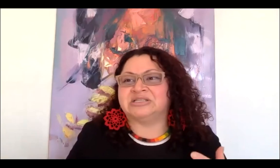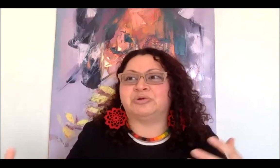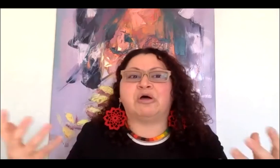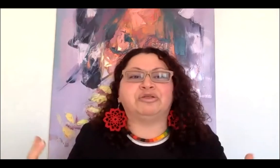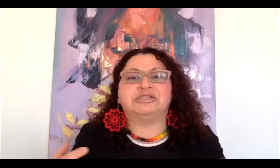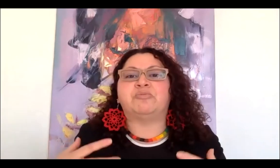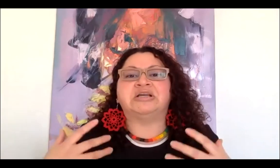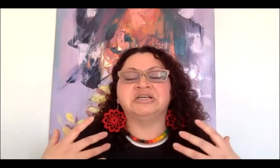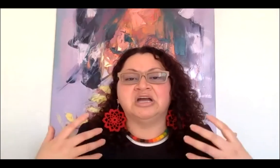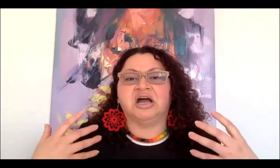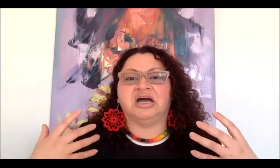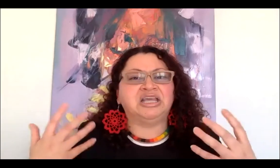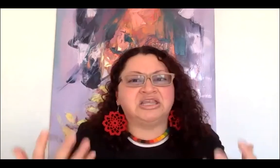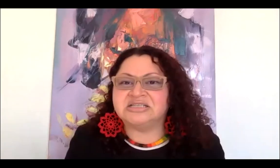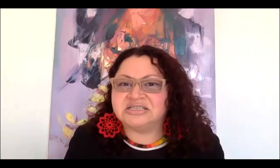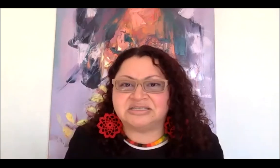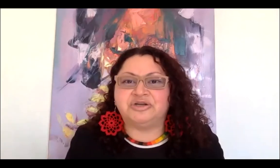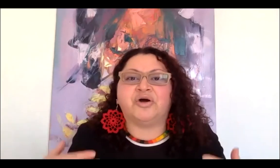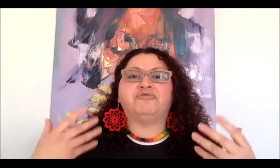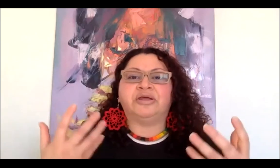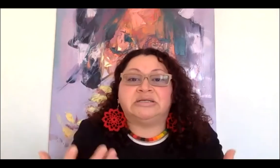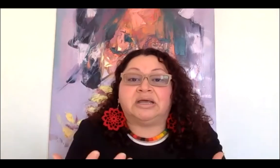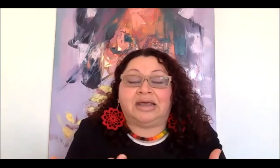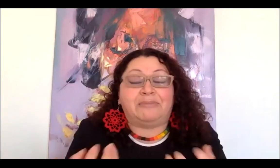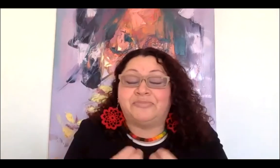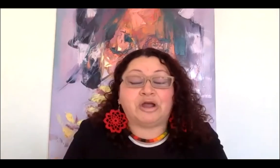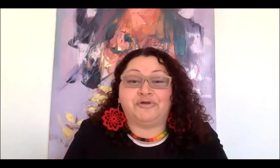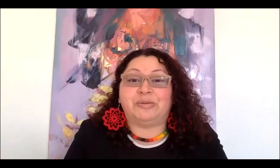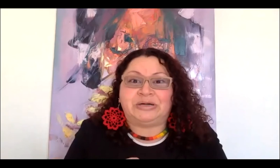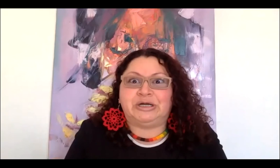surrounded with so much injustice, you know, and I'm talking from the personal